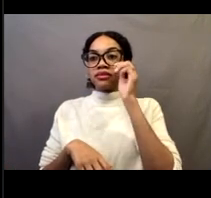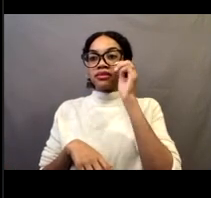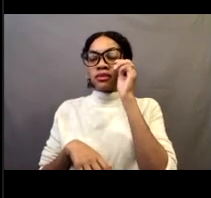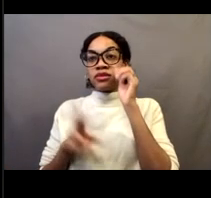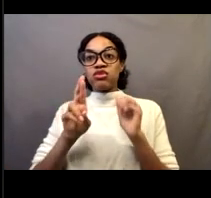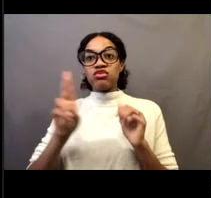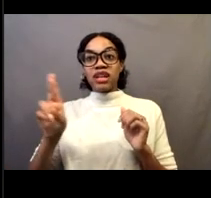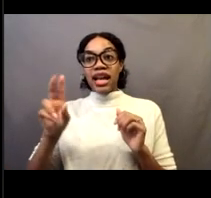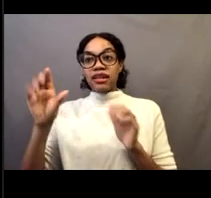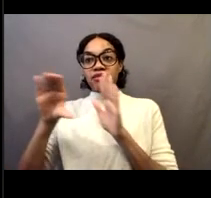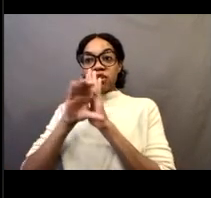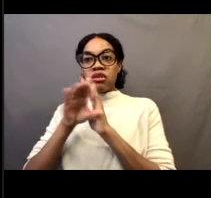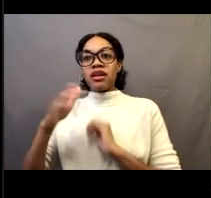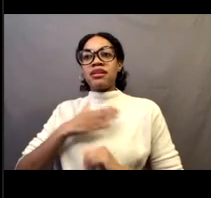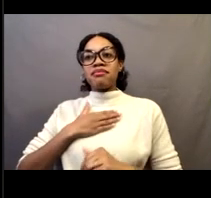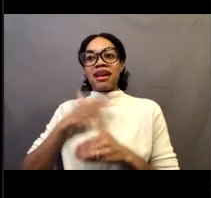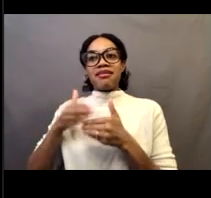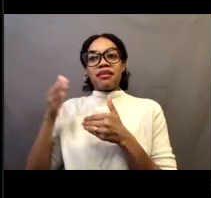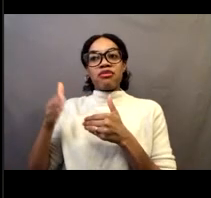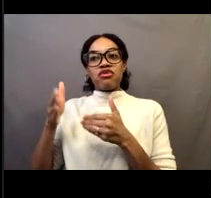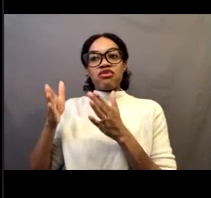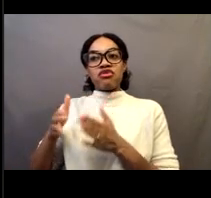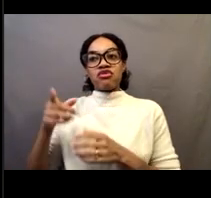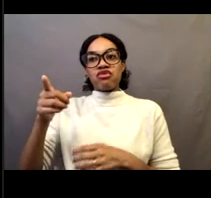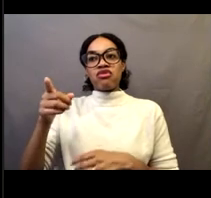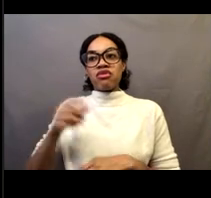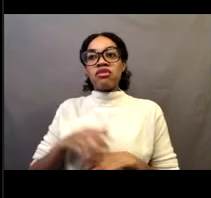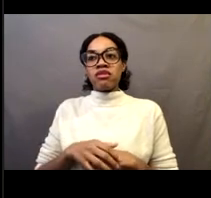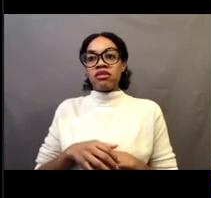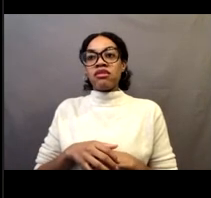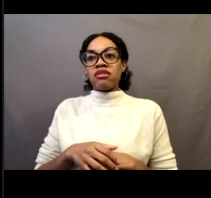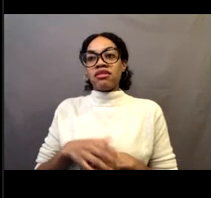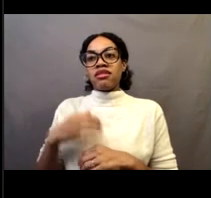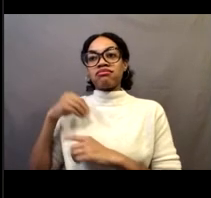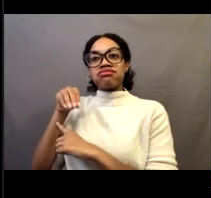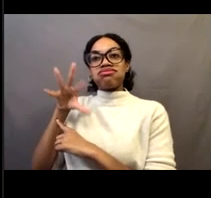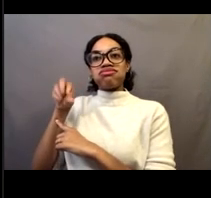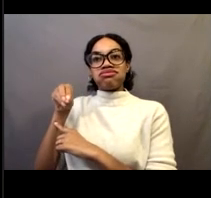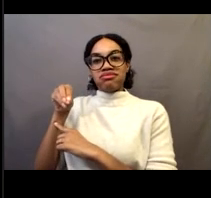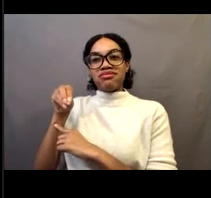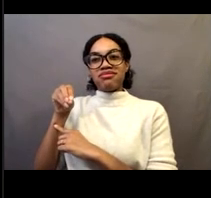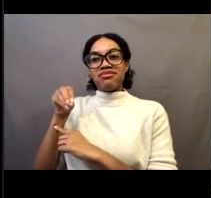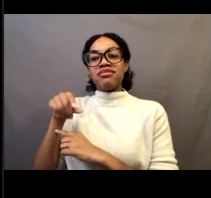So I took that photo of standing on my back deck and they boarded up their house they're all prepared